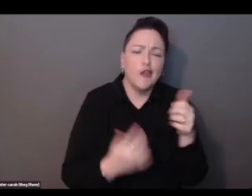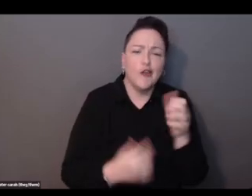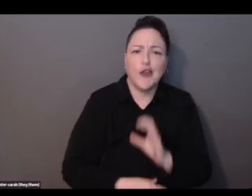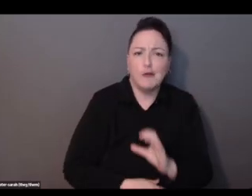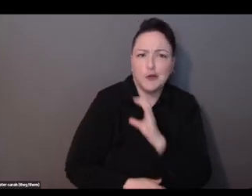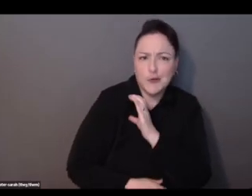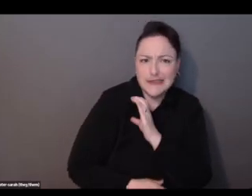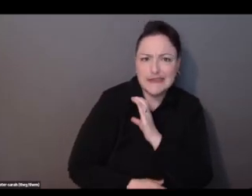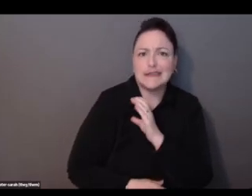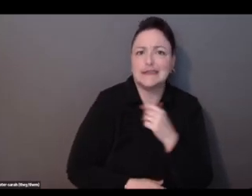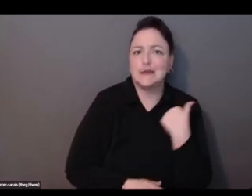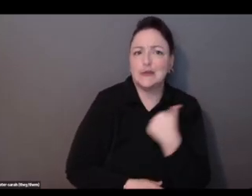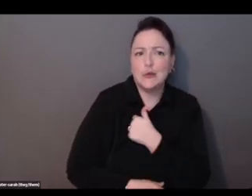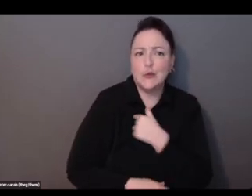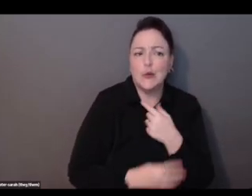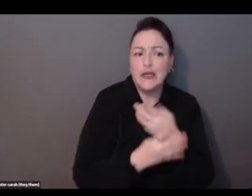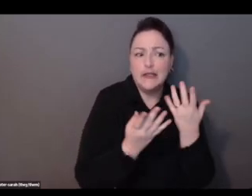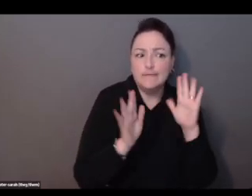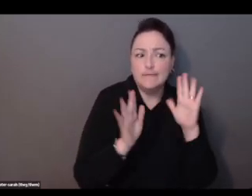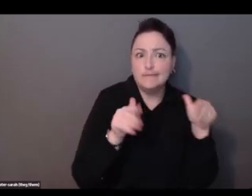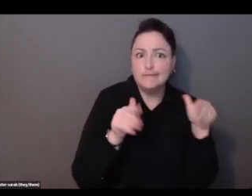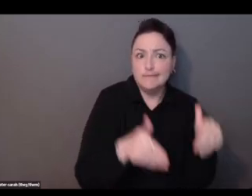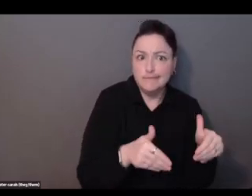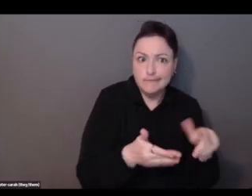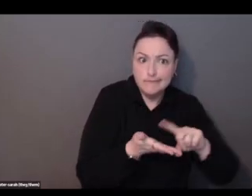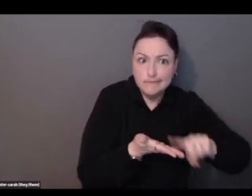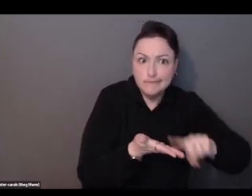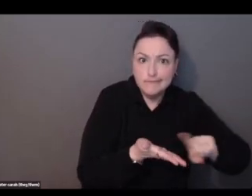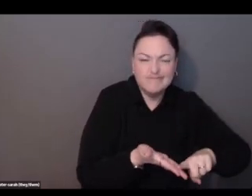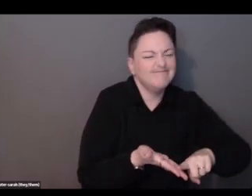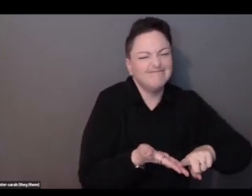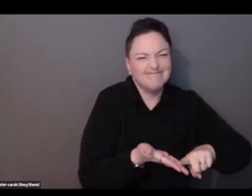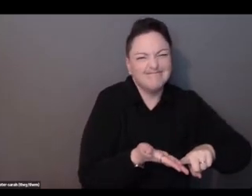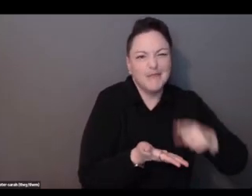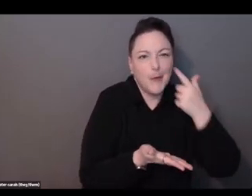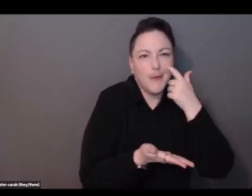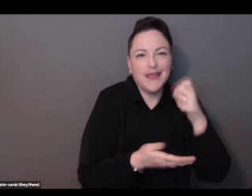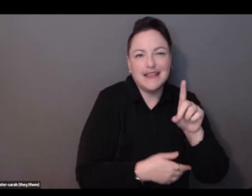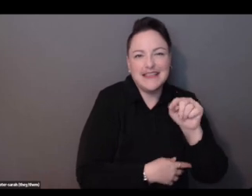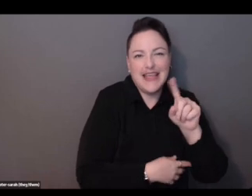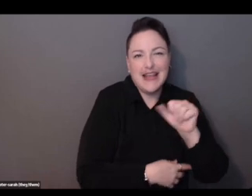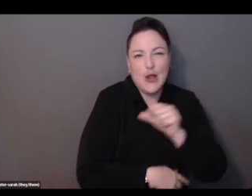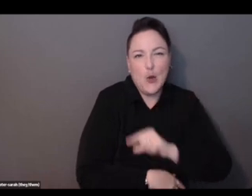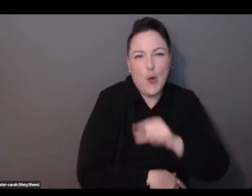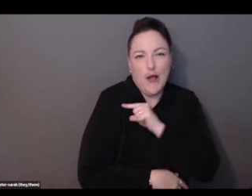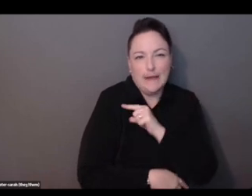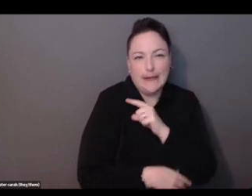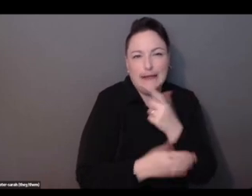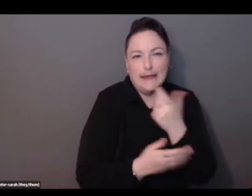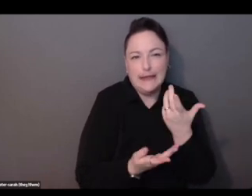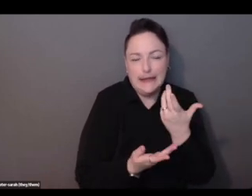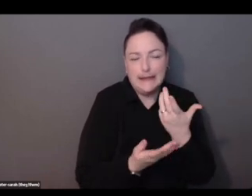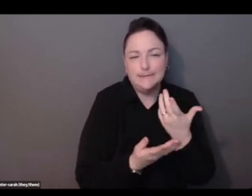looking at on the who needs LTSS tab, but we can still look at sex, race, ethnicity and age group.